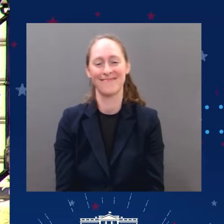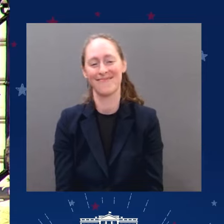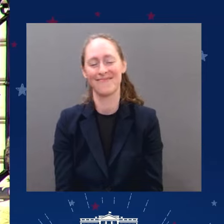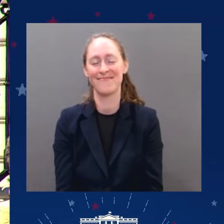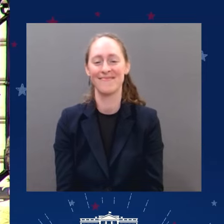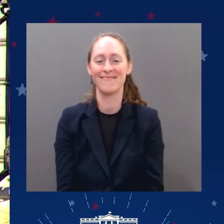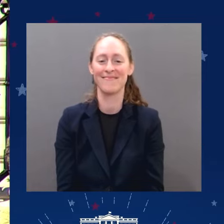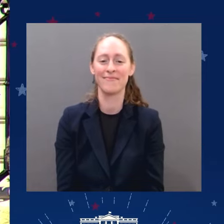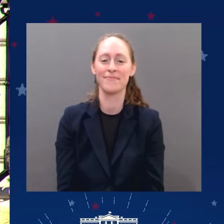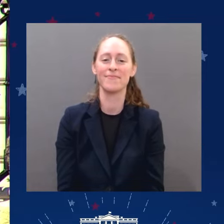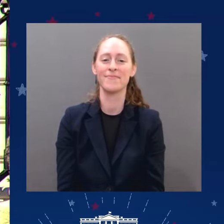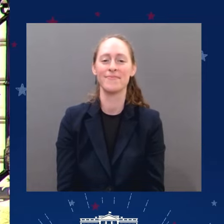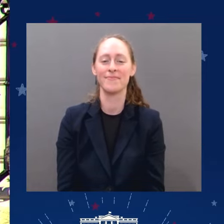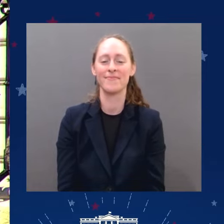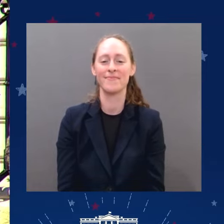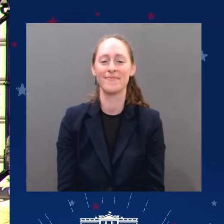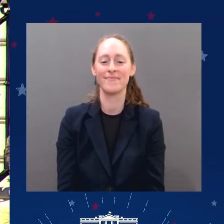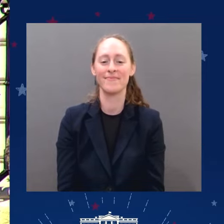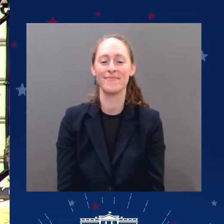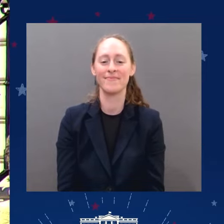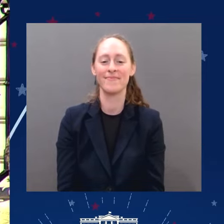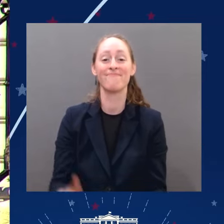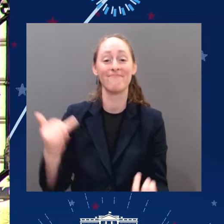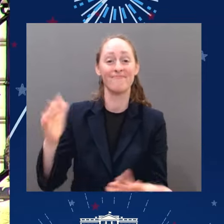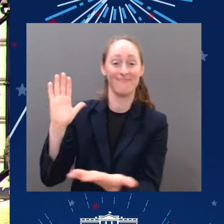of the United States, Dr. Jill Biden.